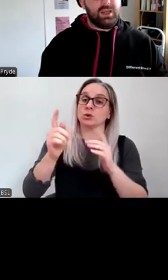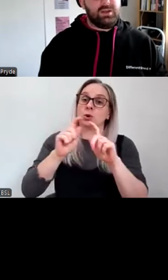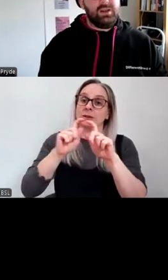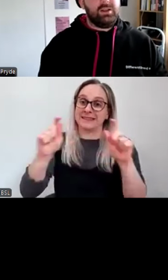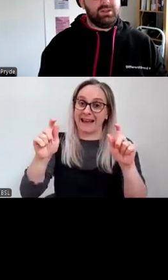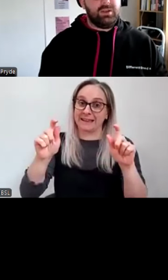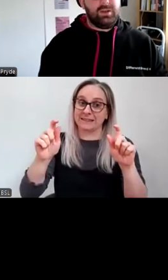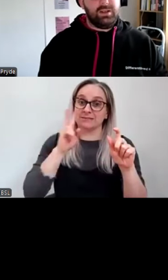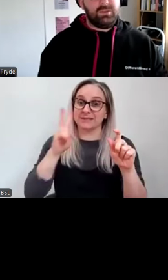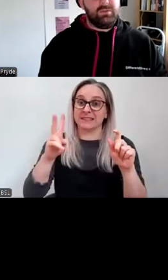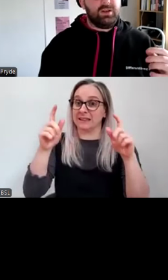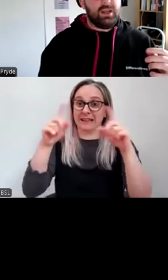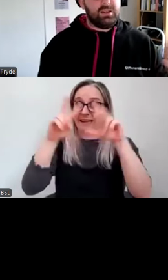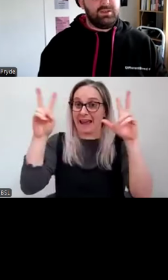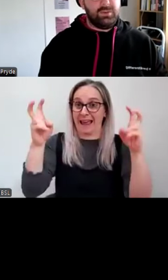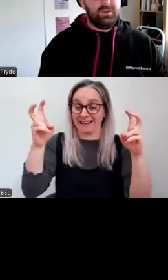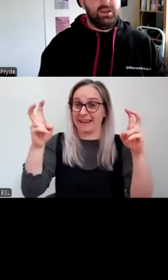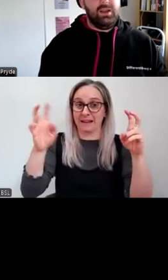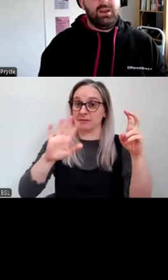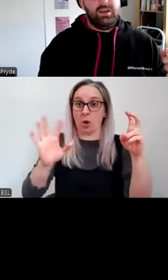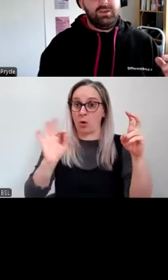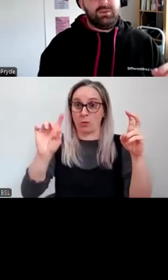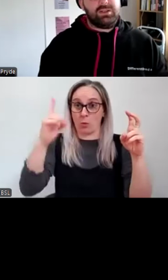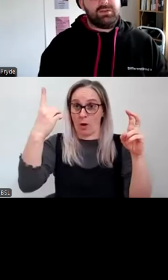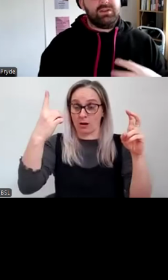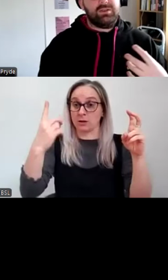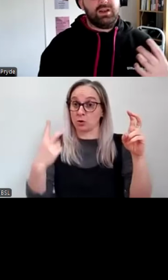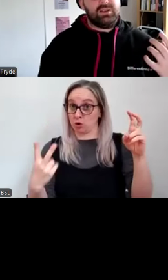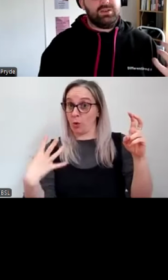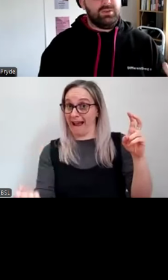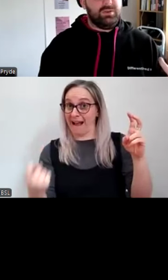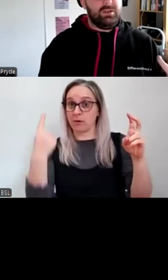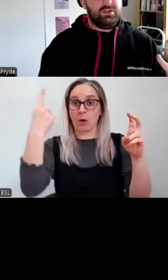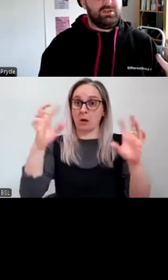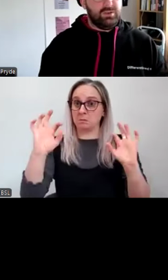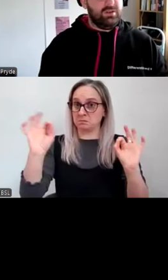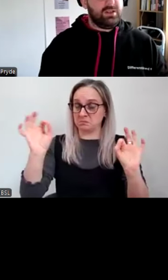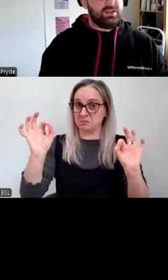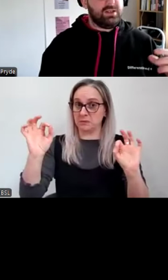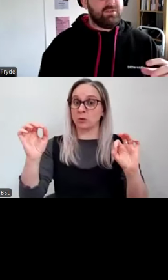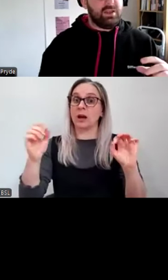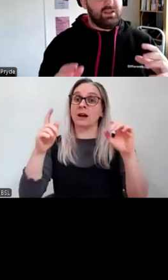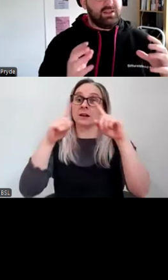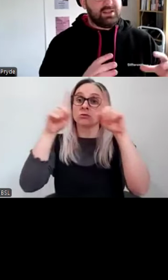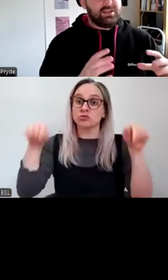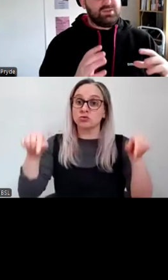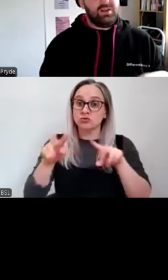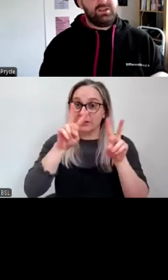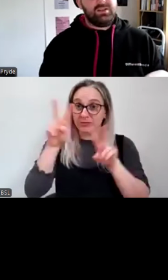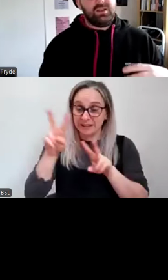no heading one element on the page, we've only got heading two. When a screen reader tries to essentially navigate this experience,